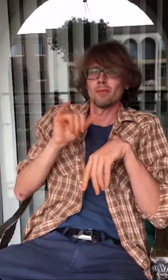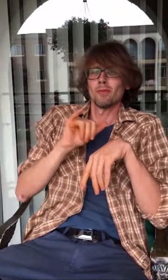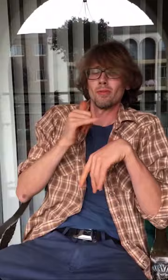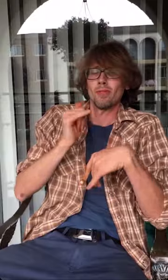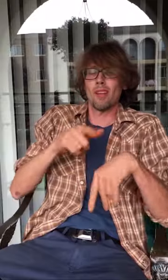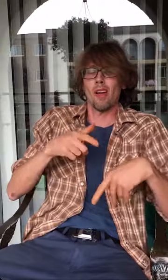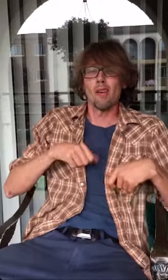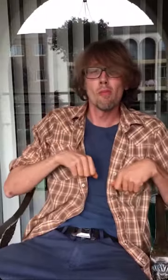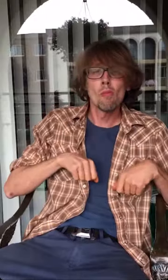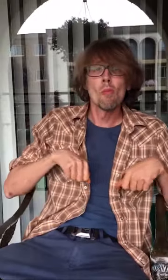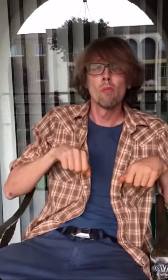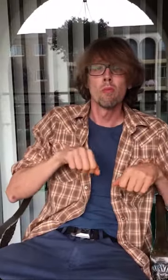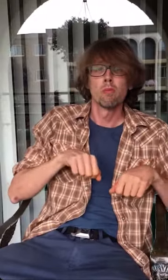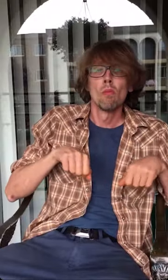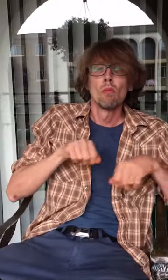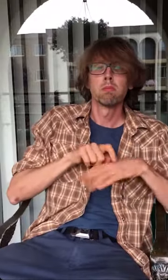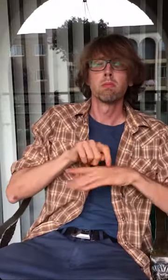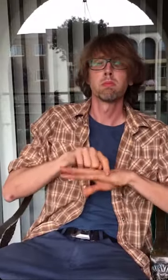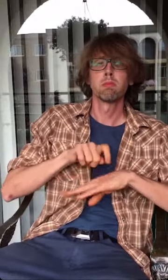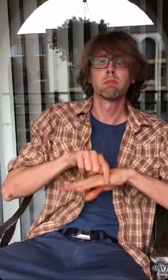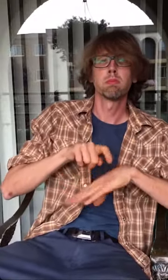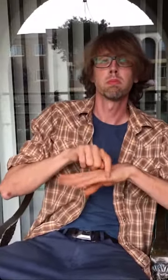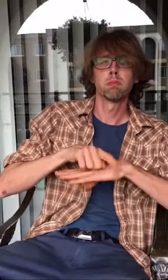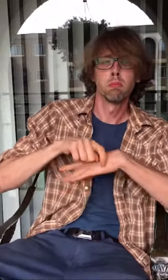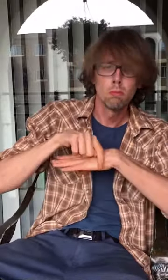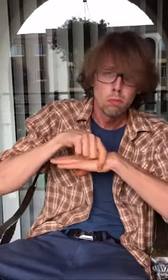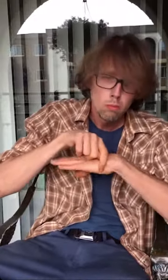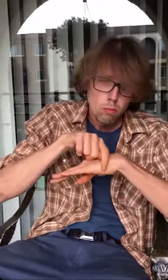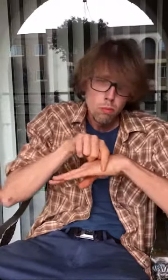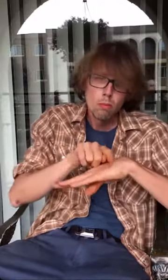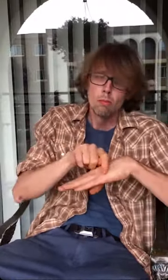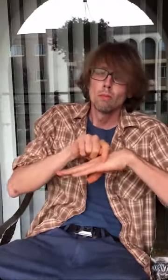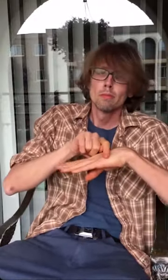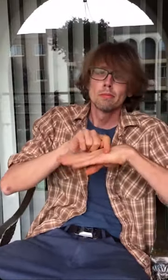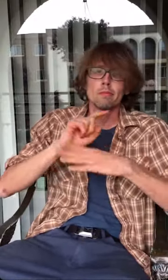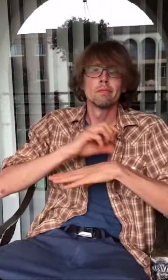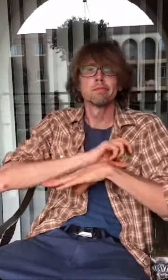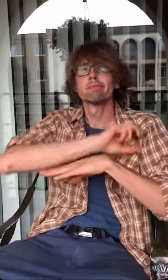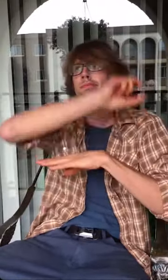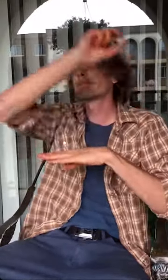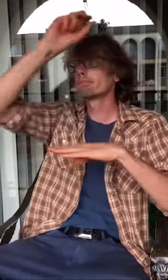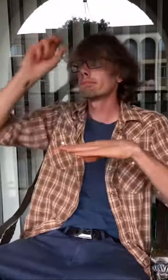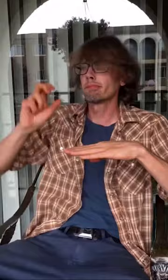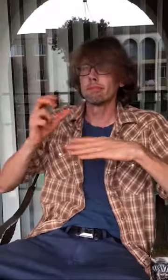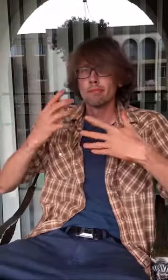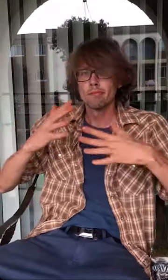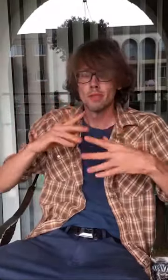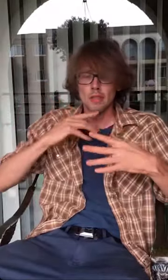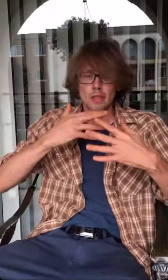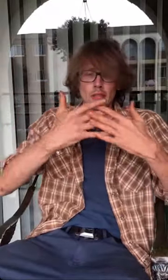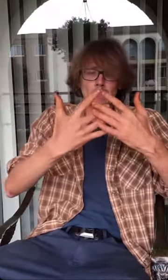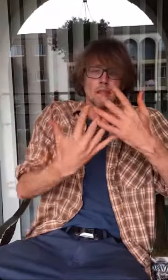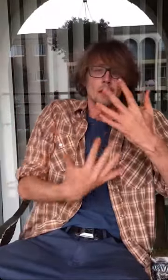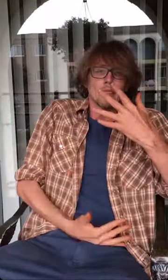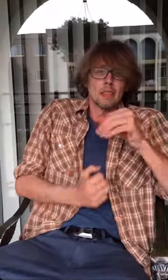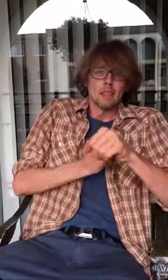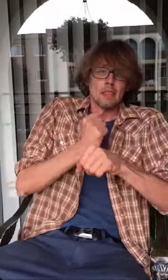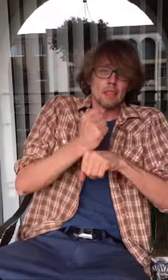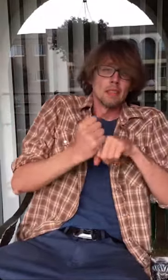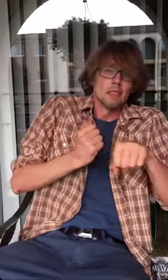There's the rate of motion across Space and indications of calendar changes. There are many ways to describe years